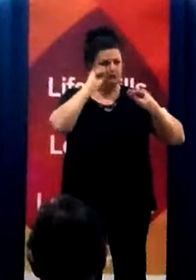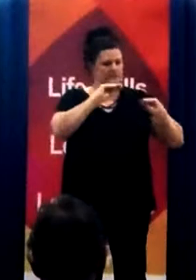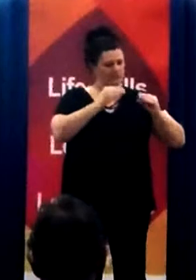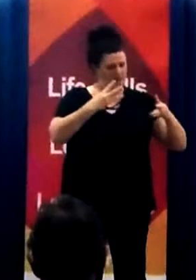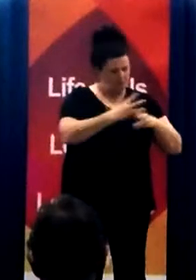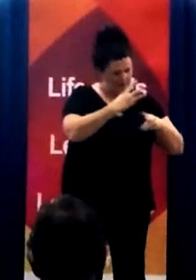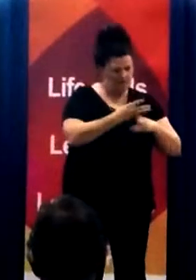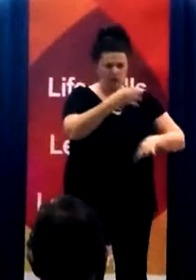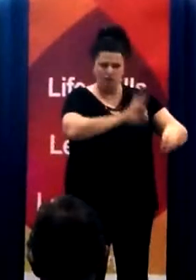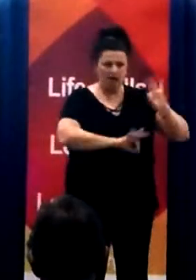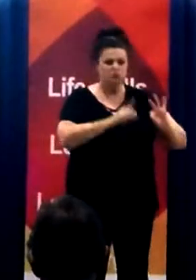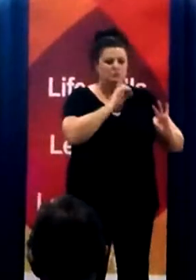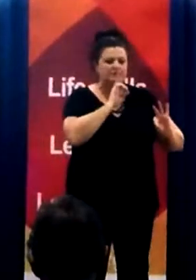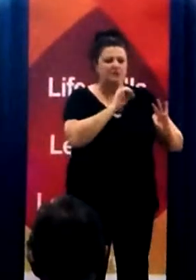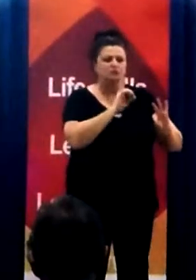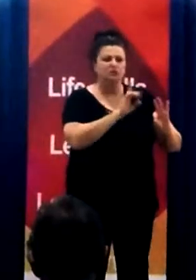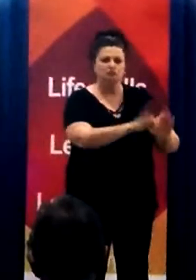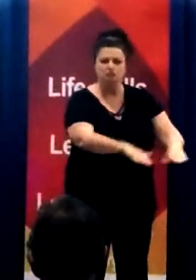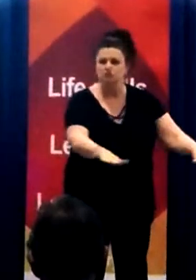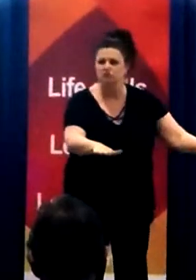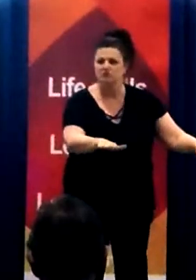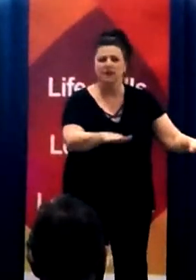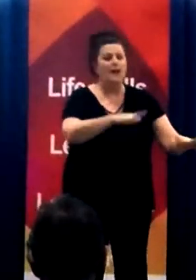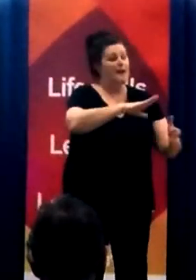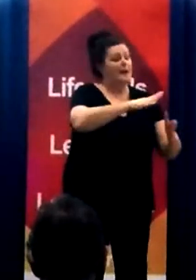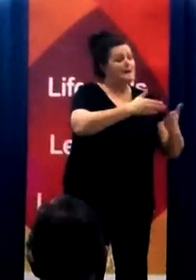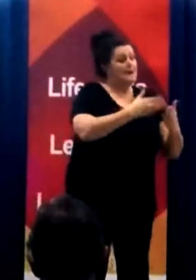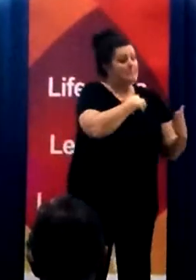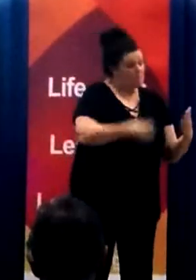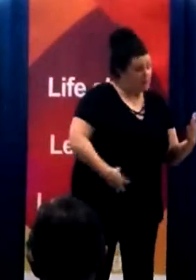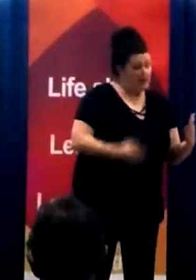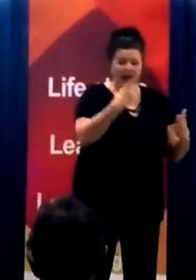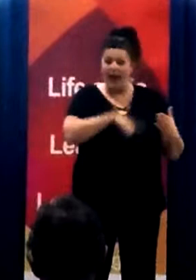to Hearing children and students in public and private schools in the city,